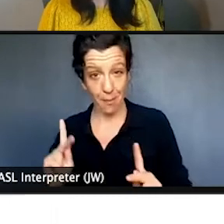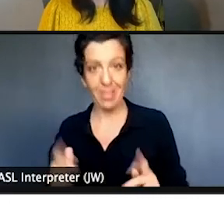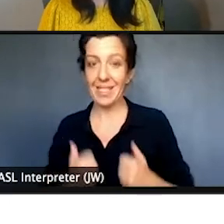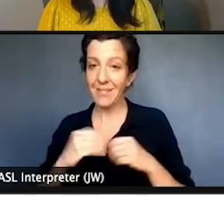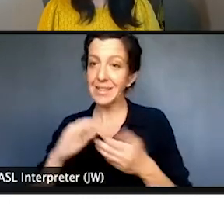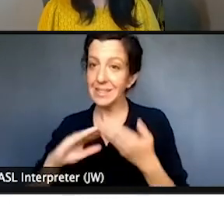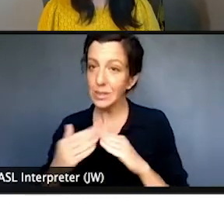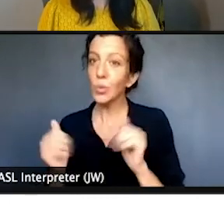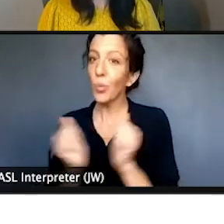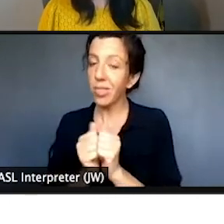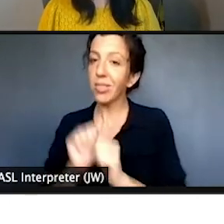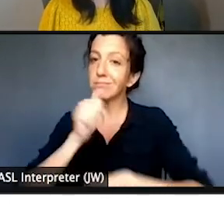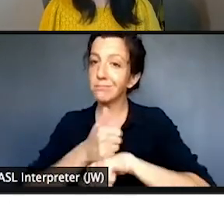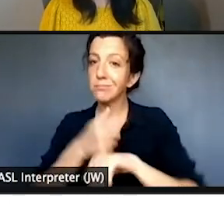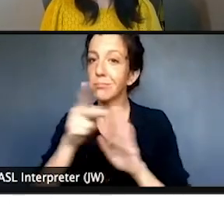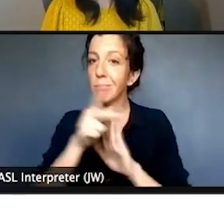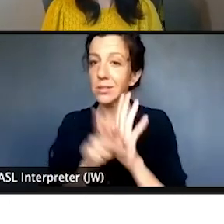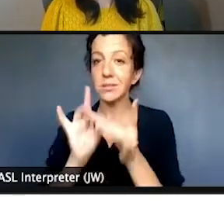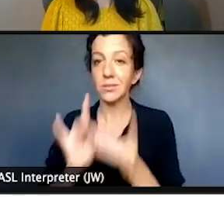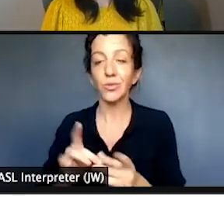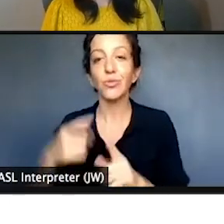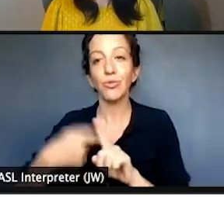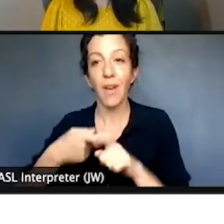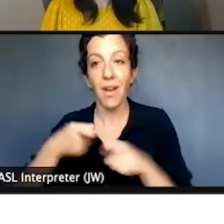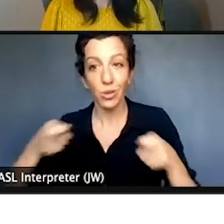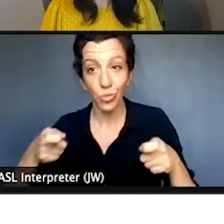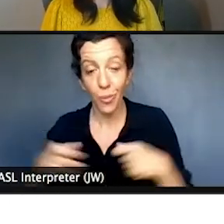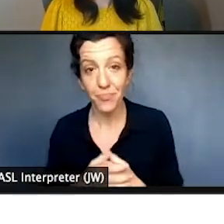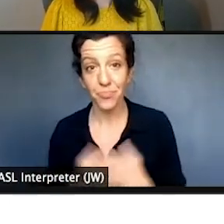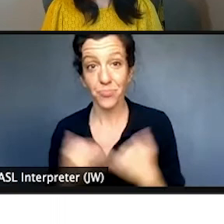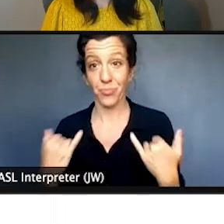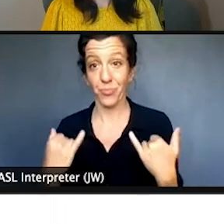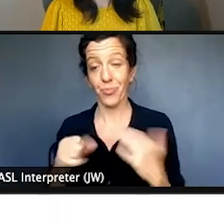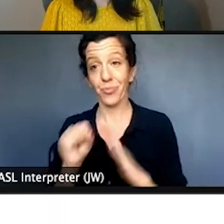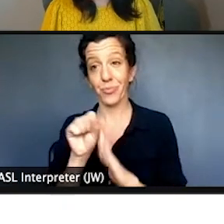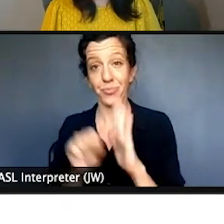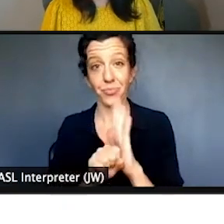They could include single-family homes, so long as those homes are owned by individuals that have three or more properties.